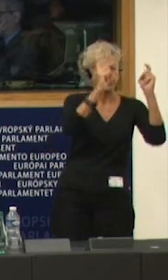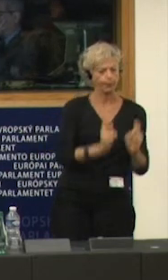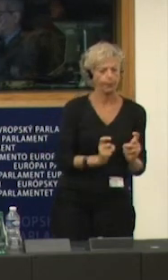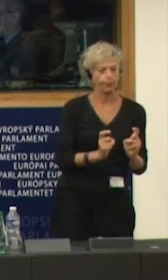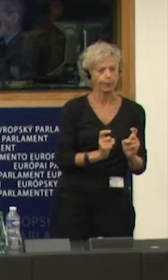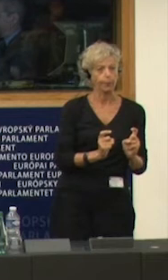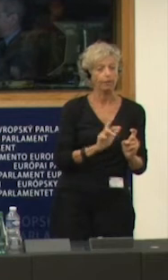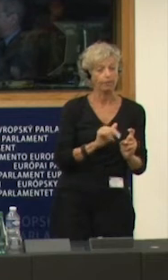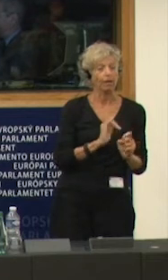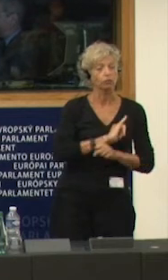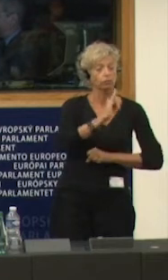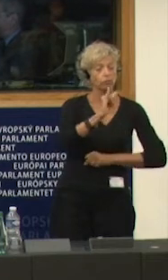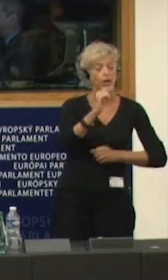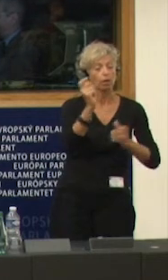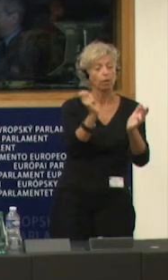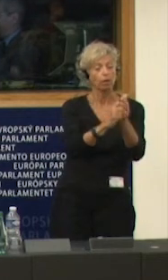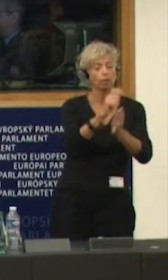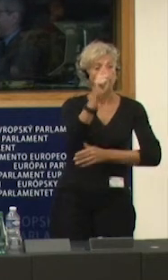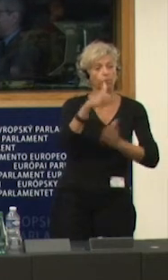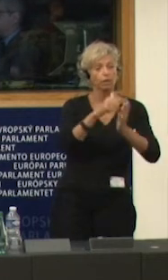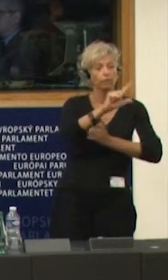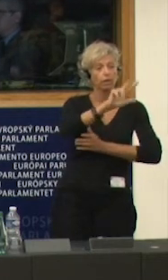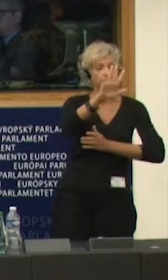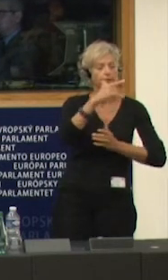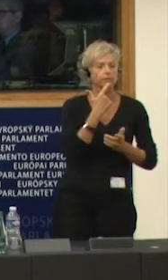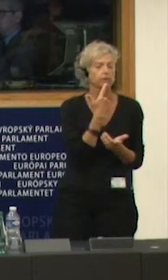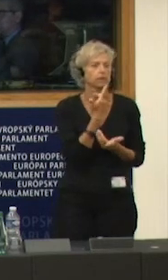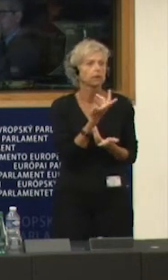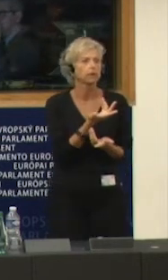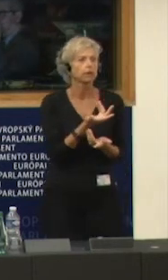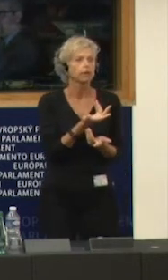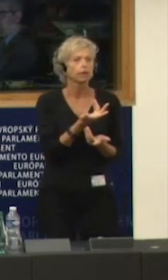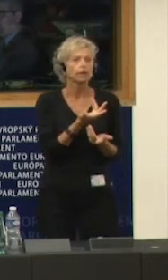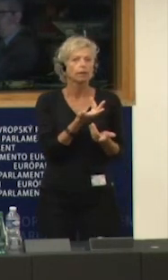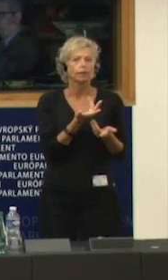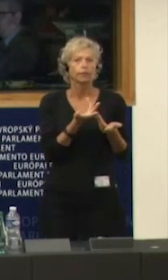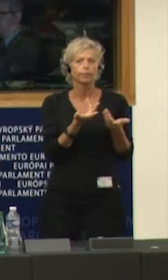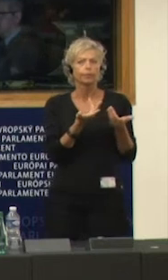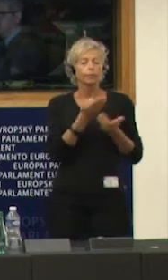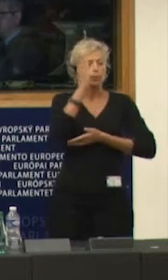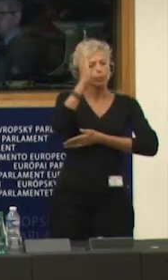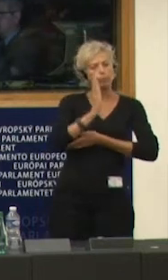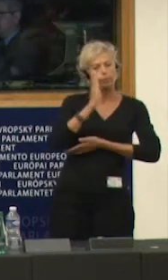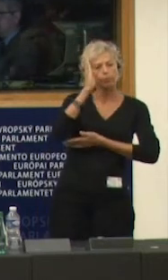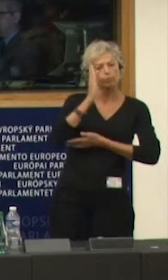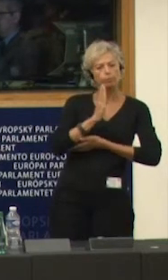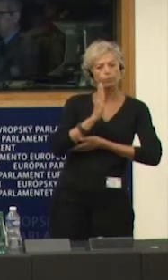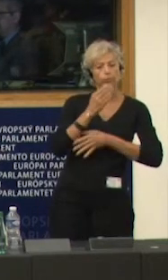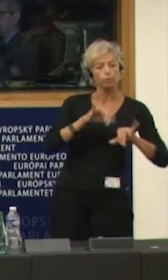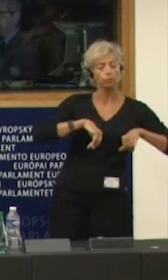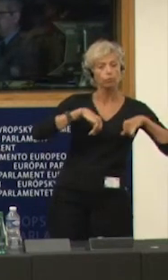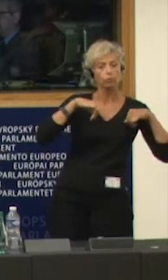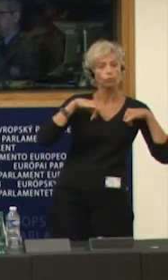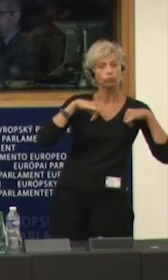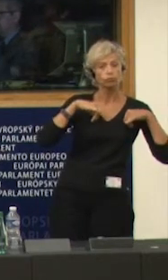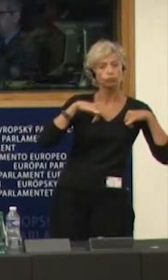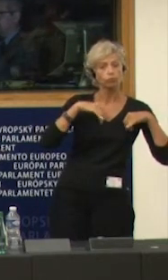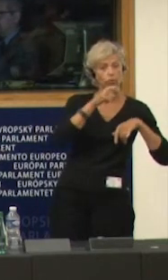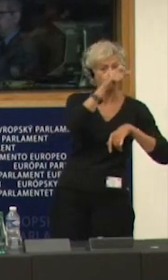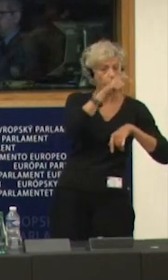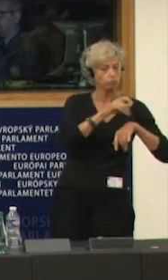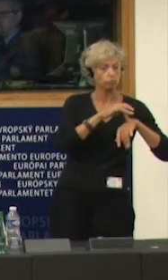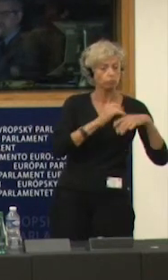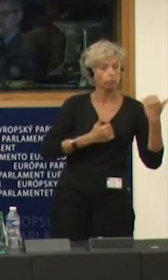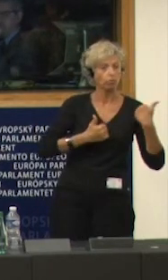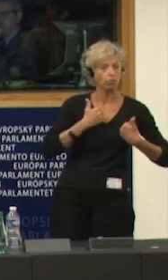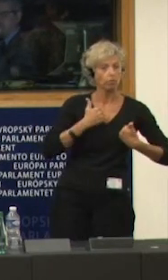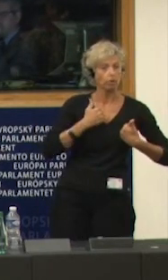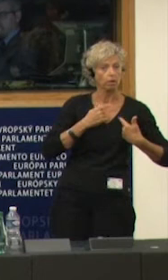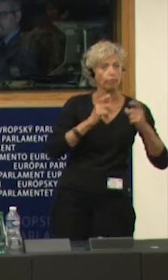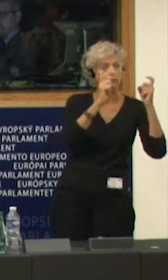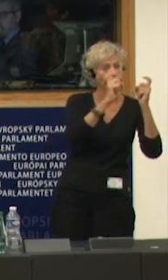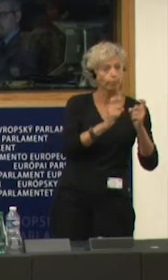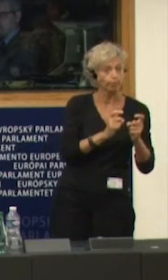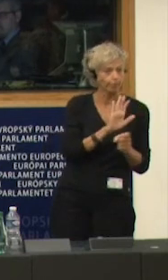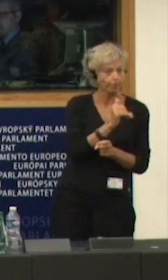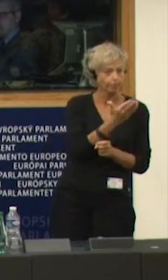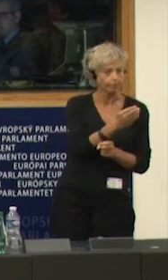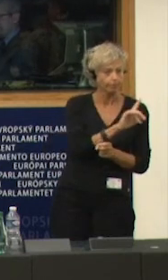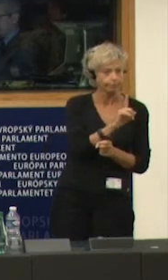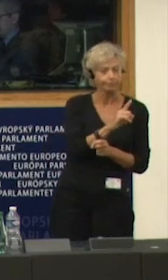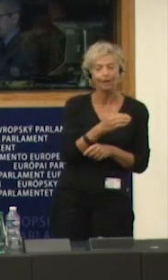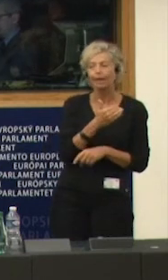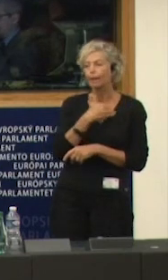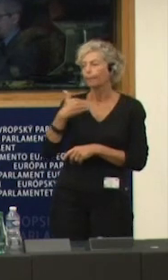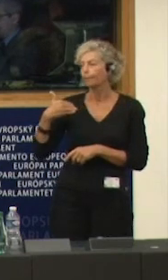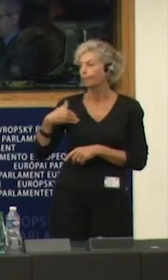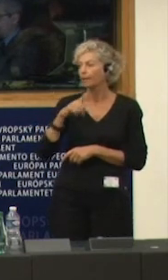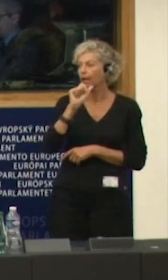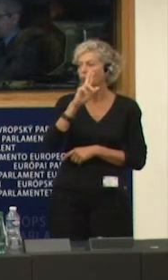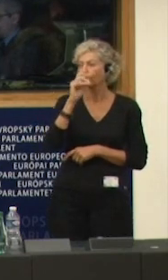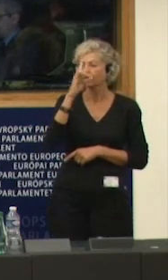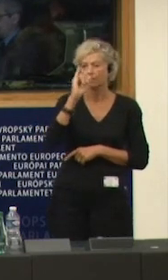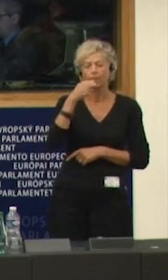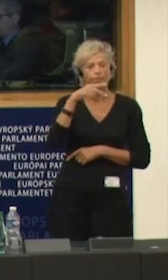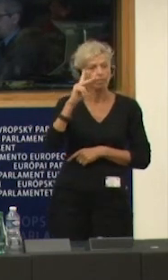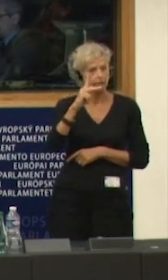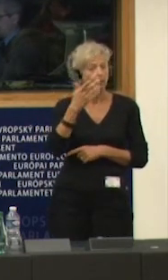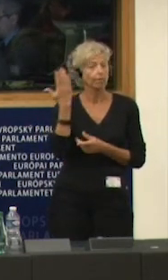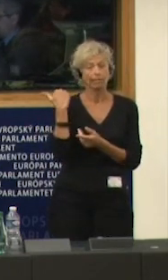However, that's not true. It does mean in some cases less money is available for training. I'll come back to this. My third point, inclusion.